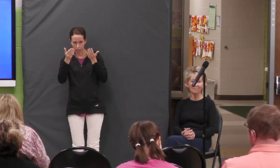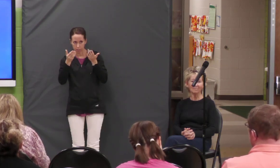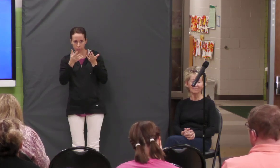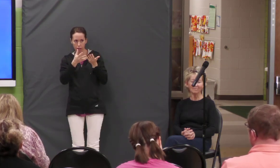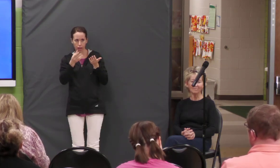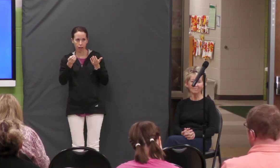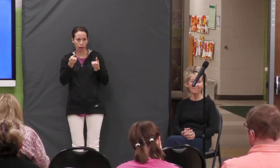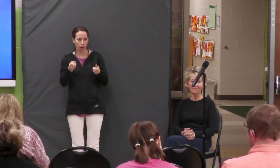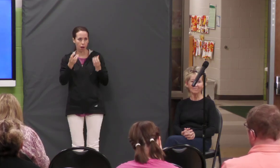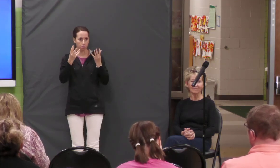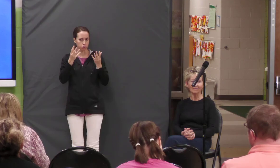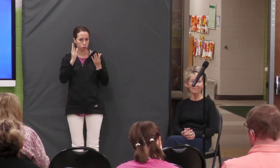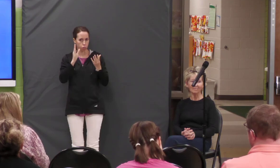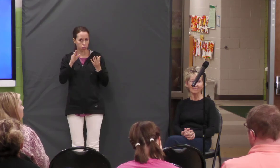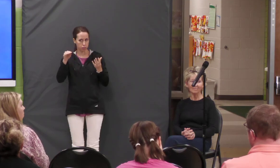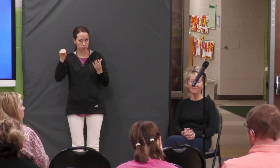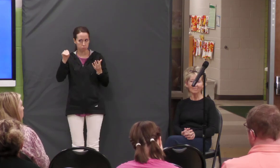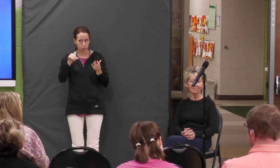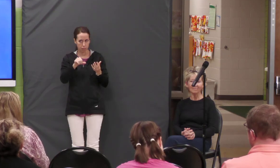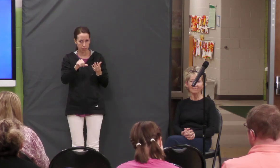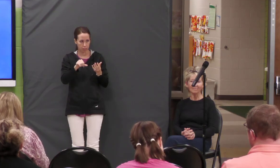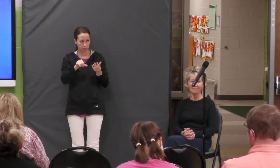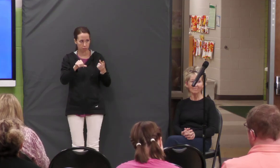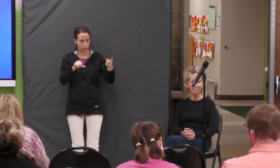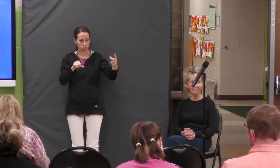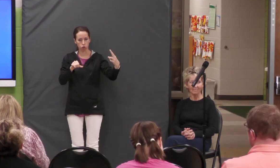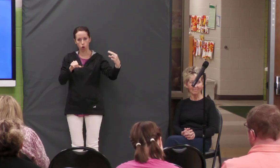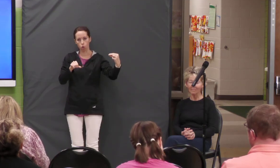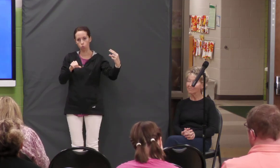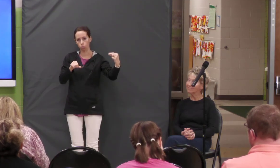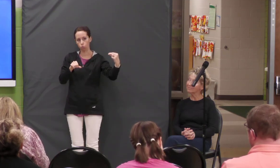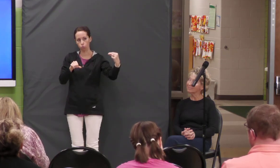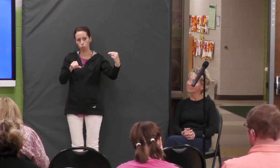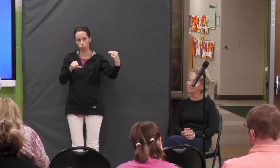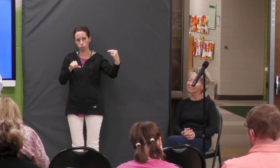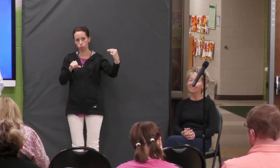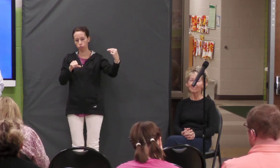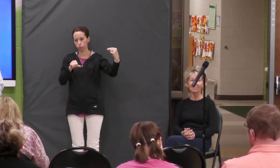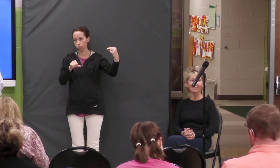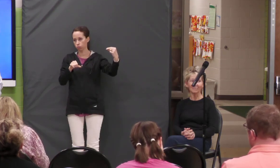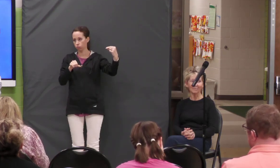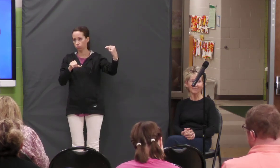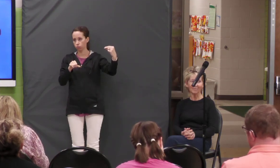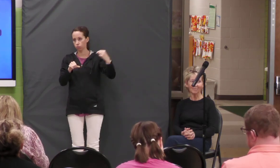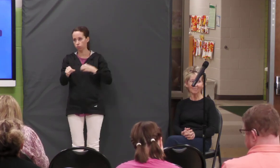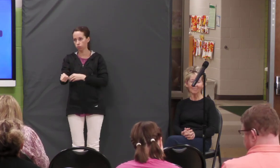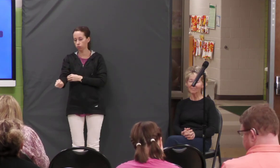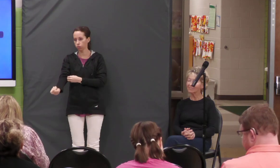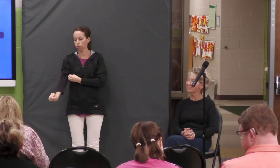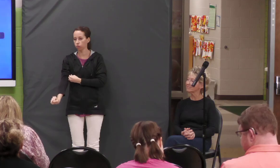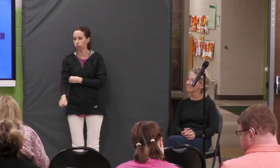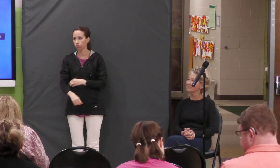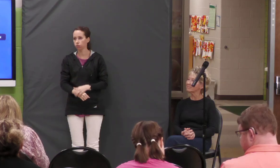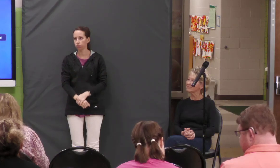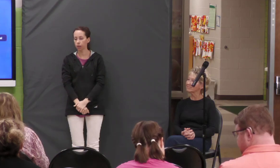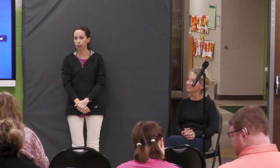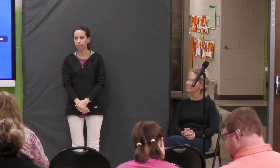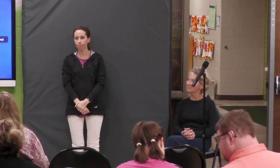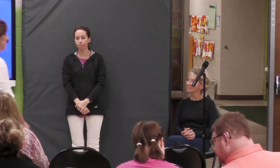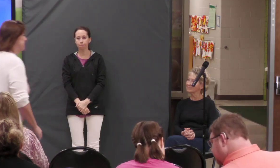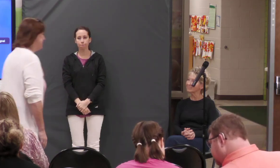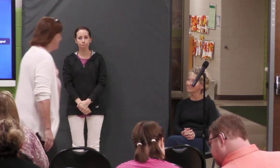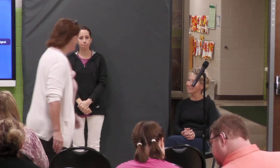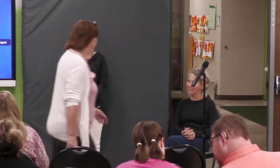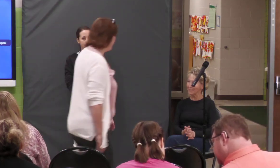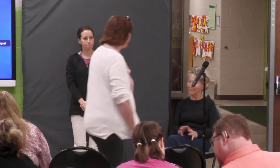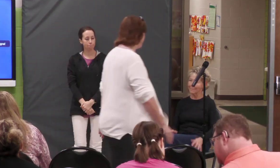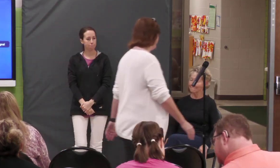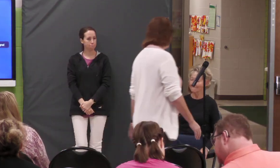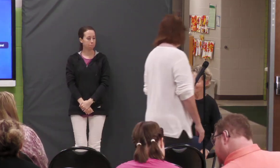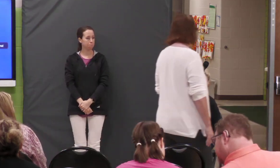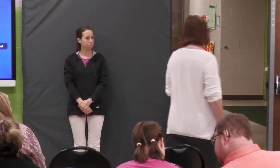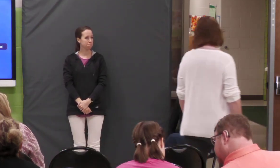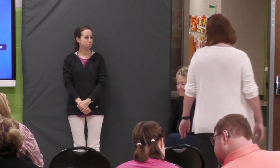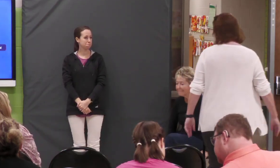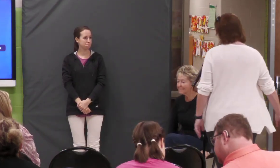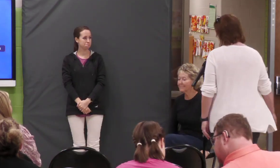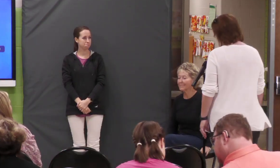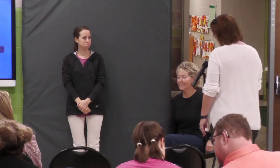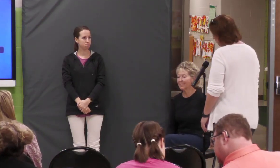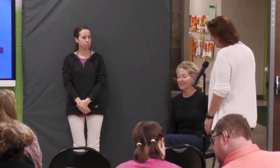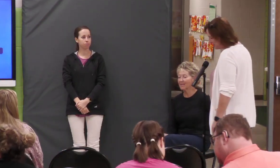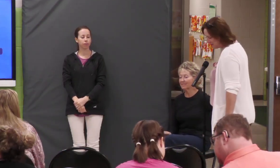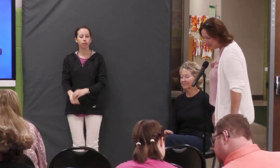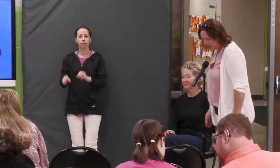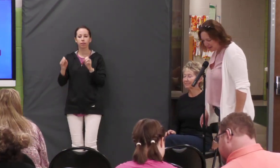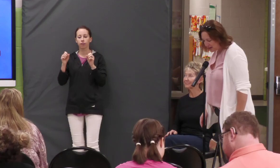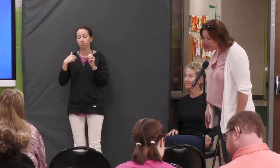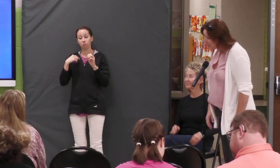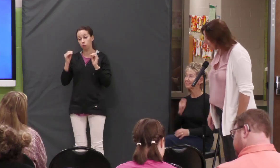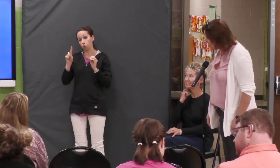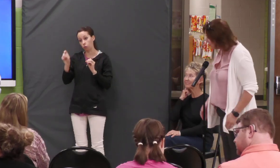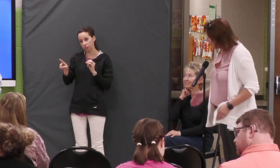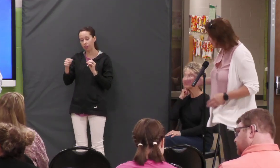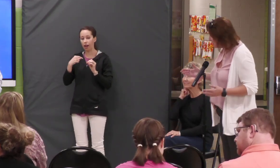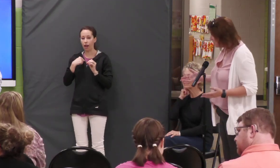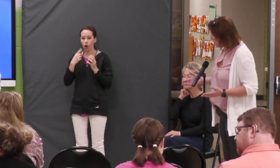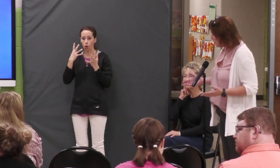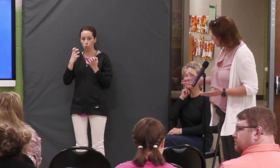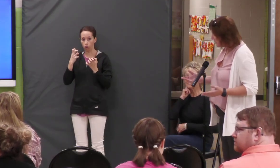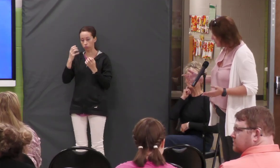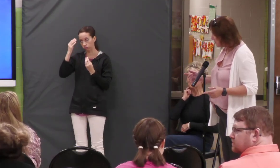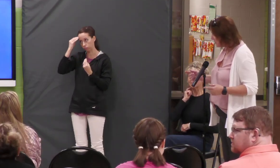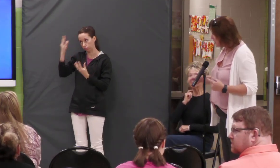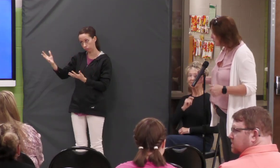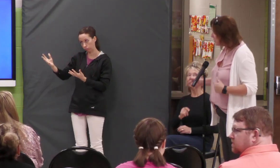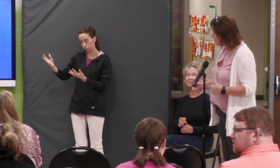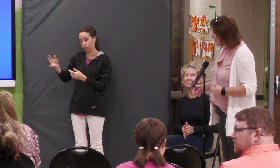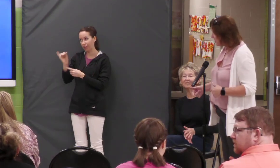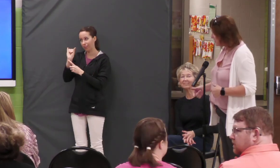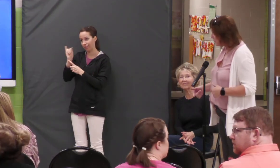spend? No. I don't have a question I'm actually just going to let you know that that's one of the things that